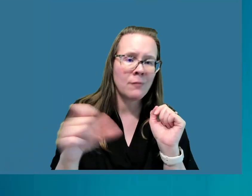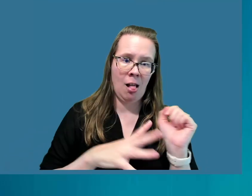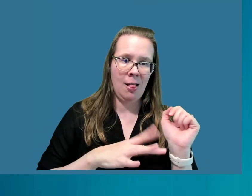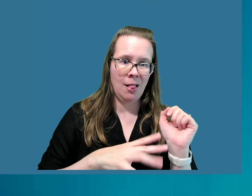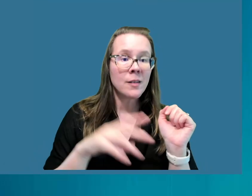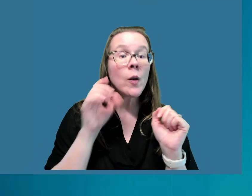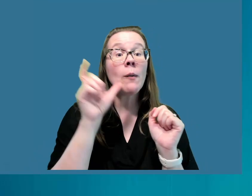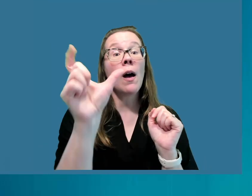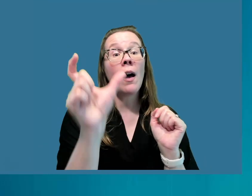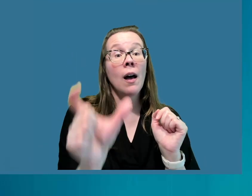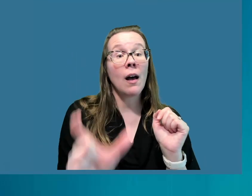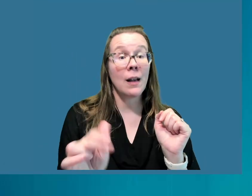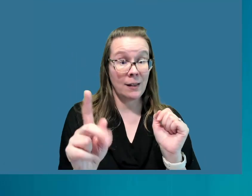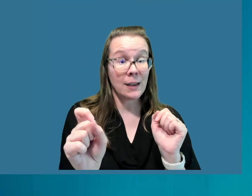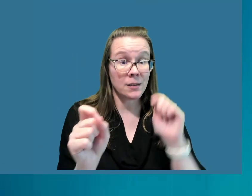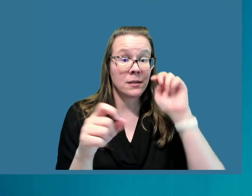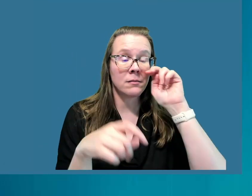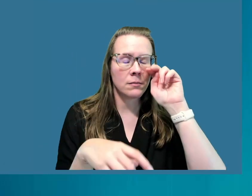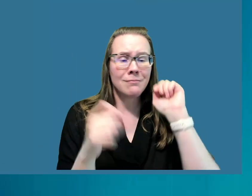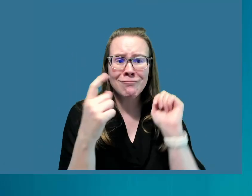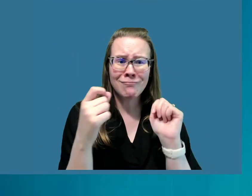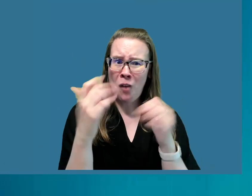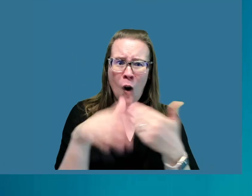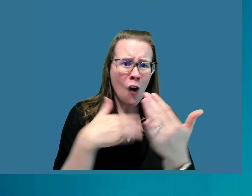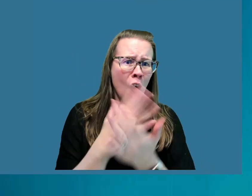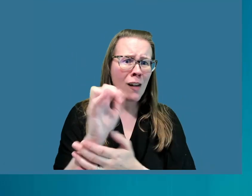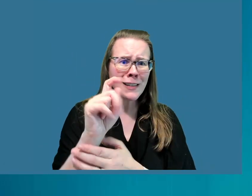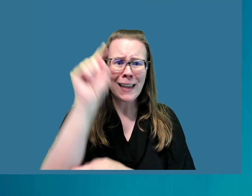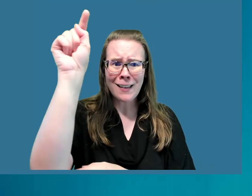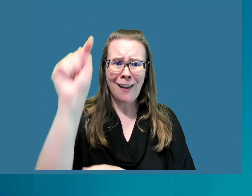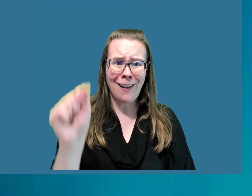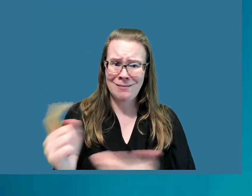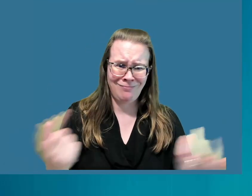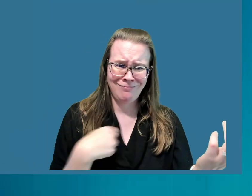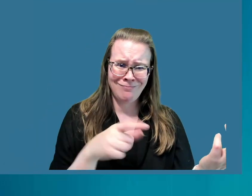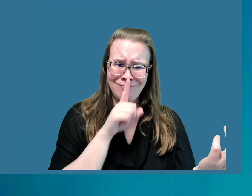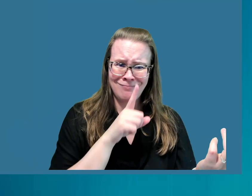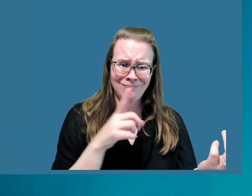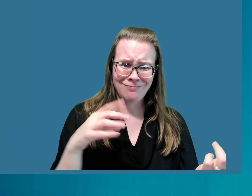get here in time for me to make them this time around. Um, and again, I don't get anything from